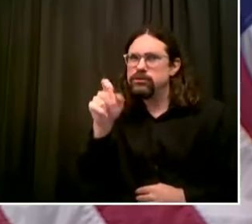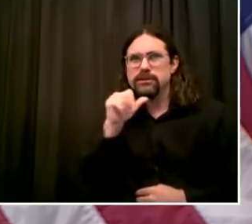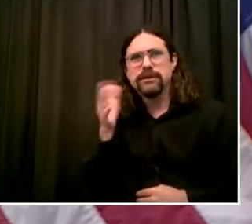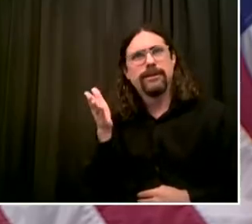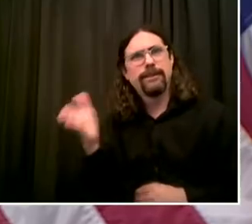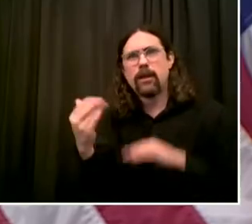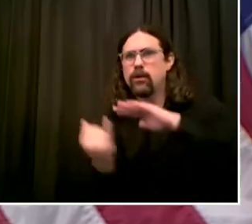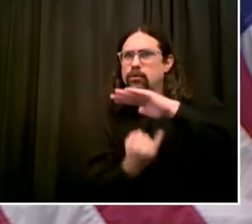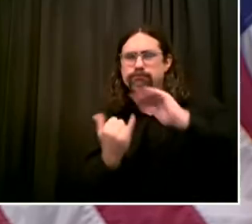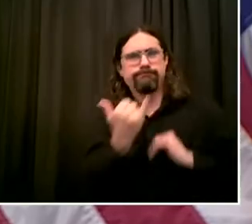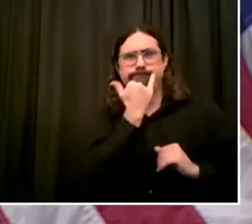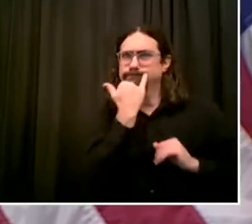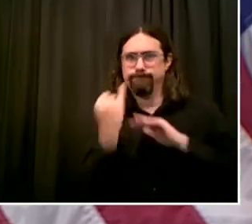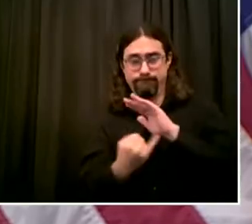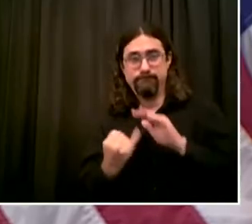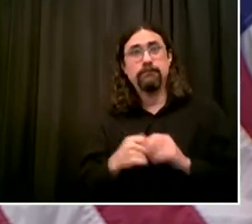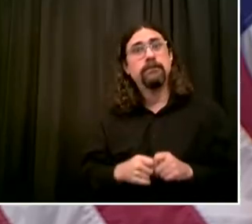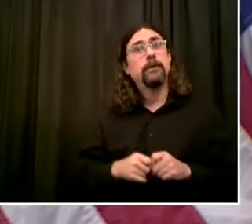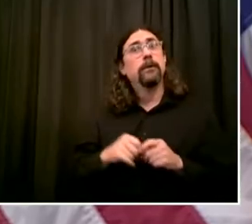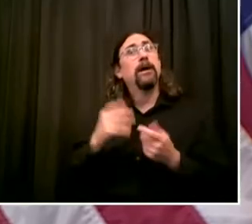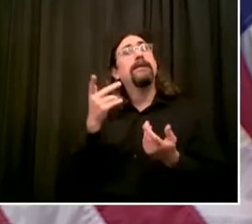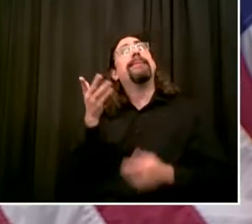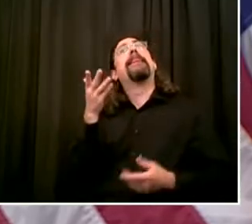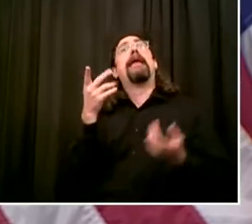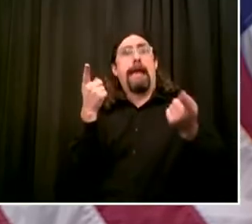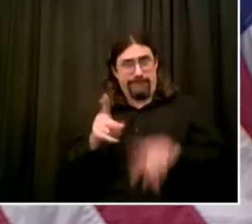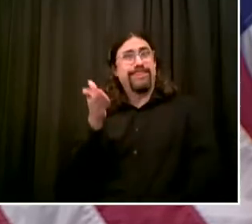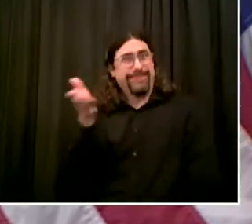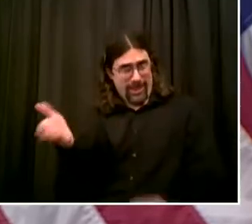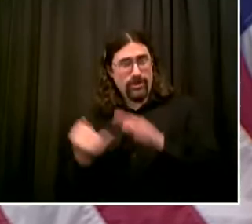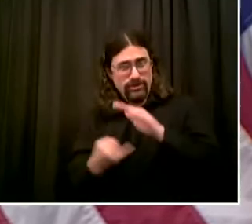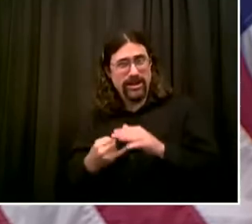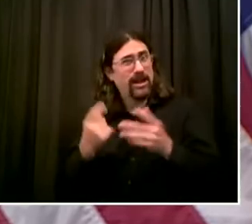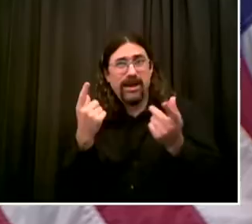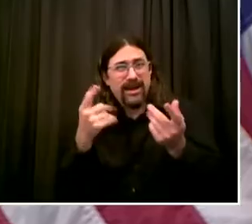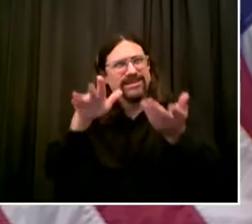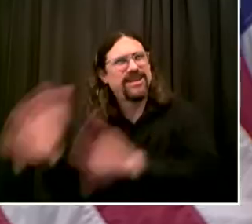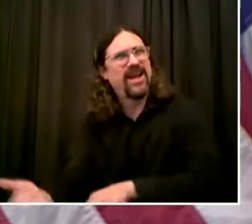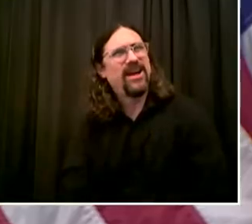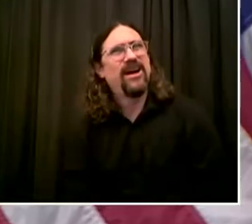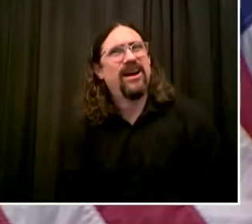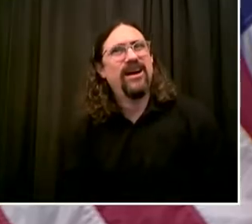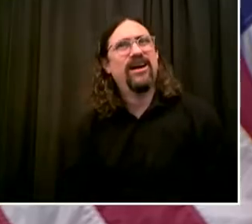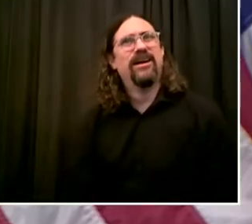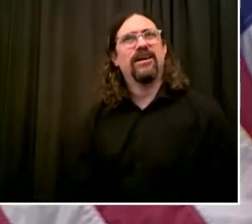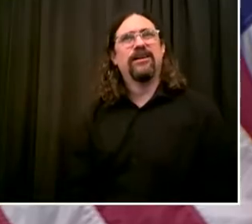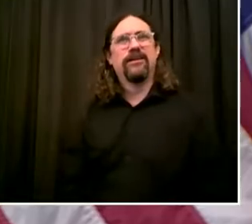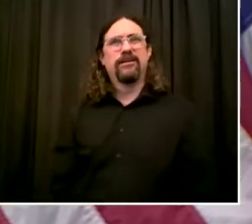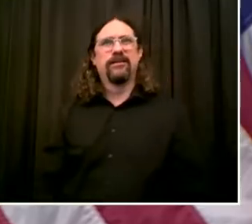KNOWS SHE DESERVED JTUSI. CE